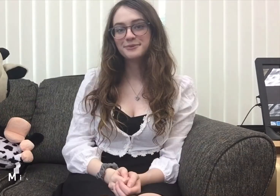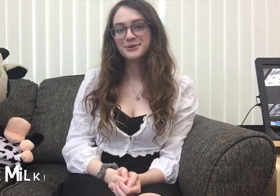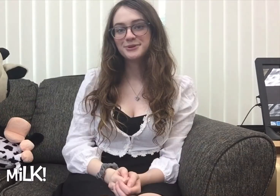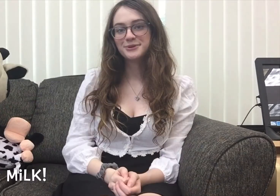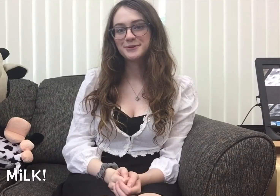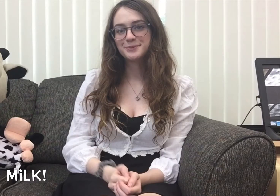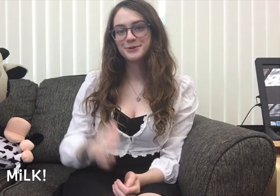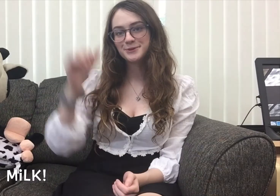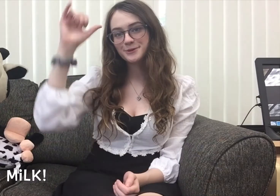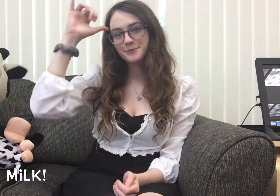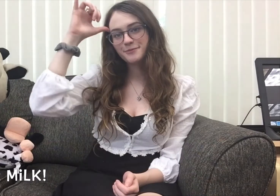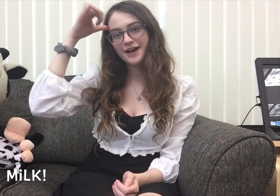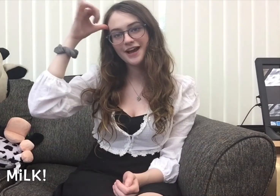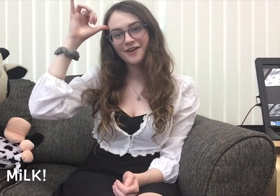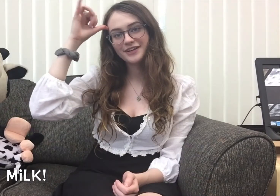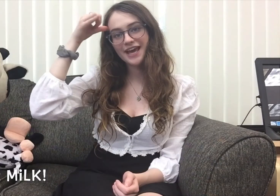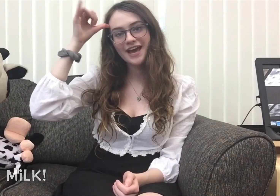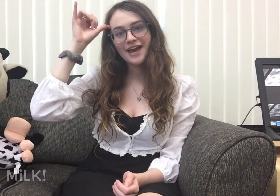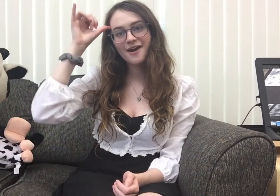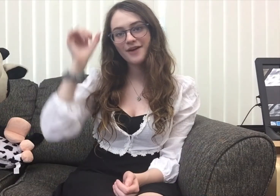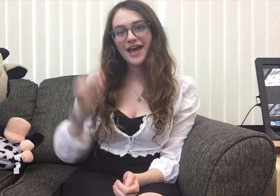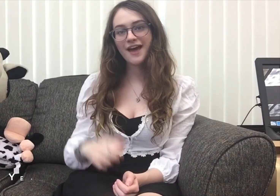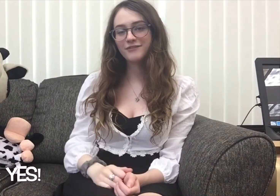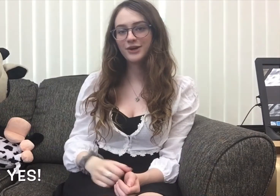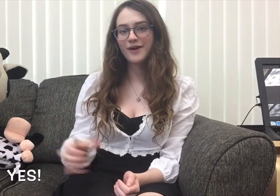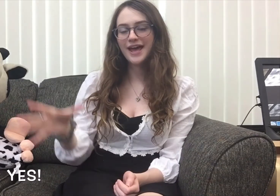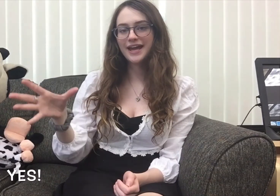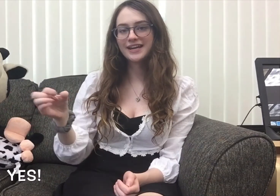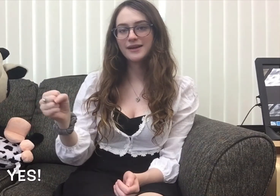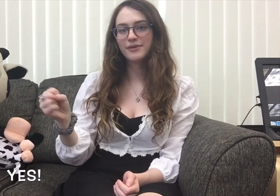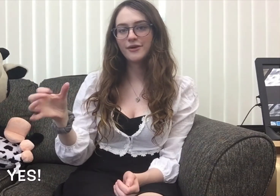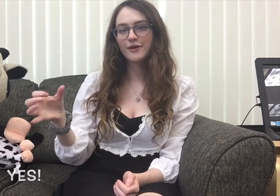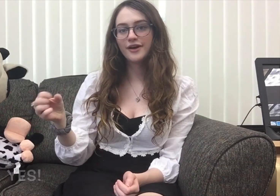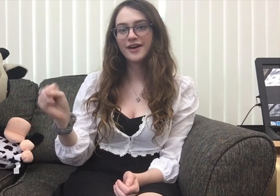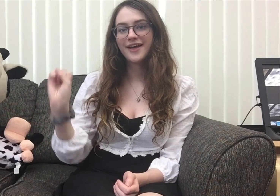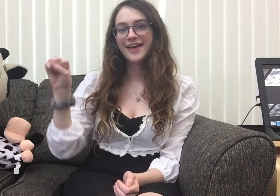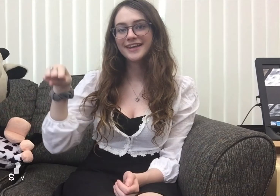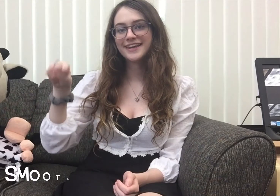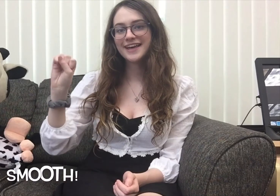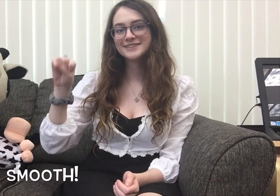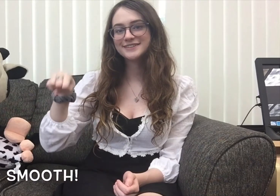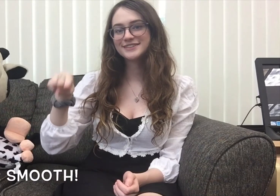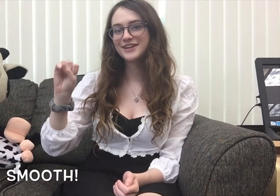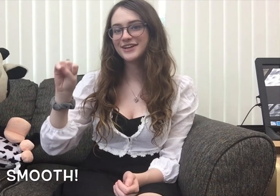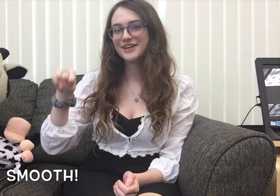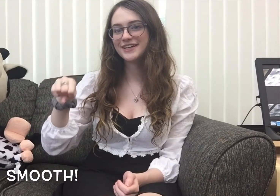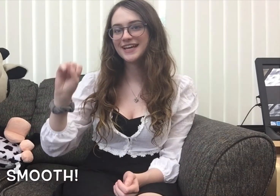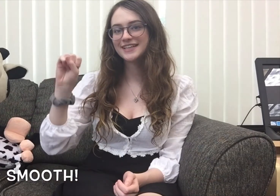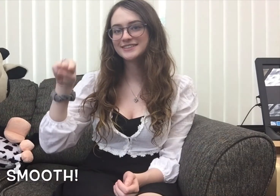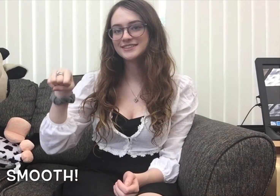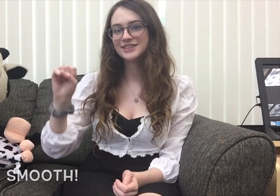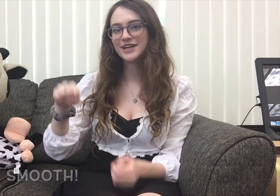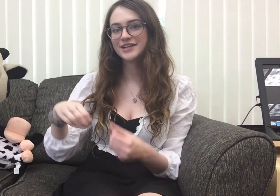Moo, moo, brown cow, have you any milk? Yes, sir, yes, sir,